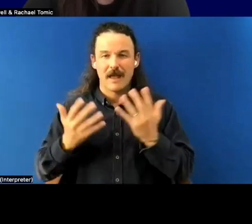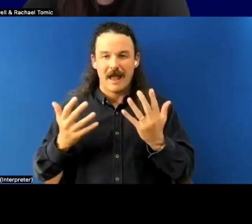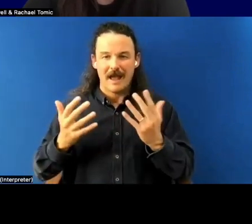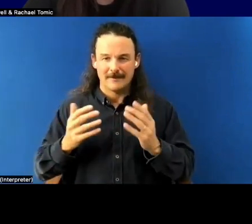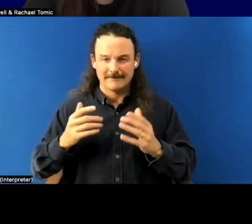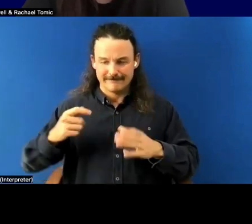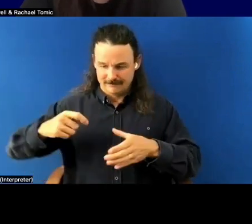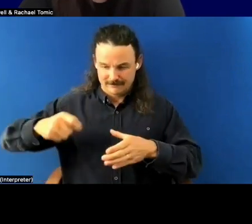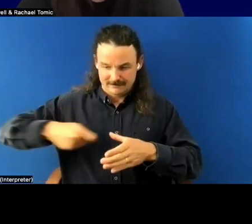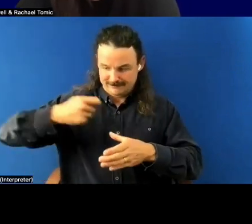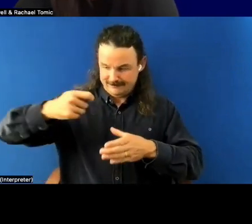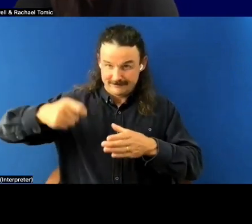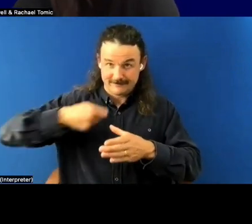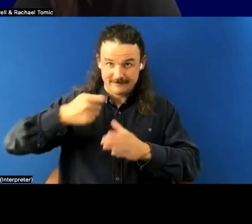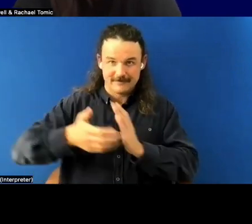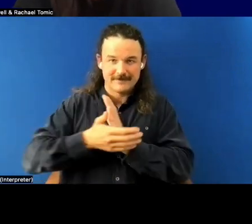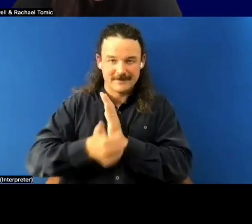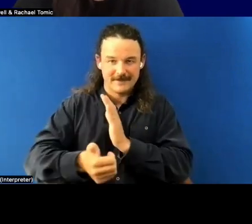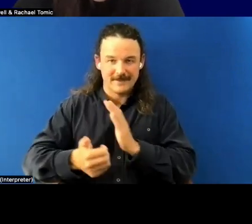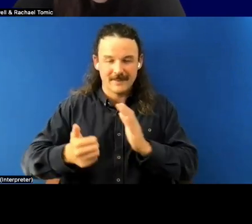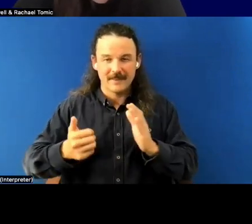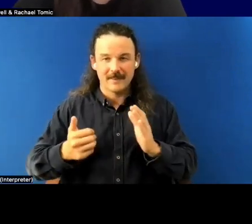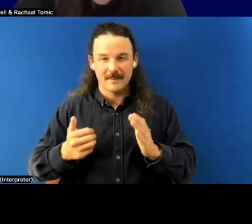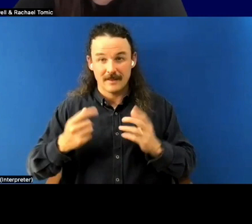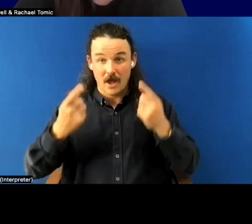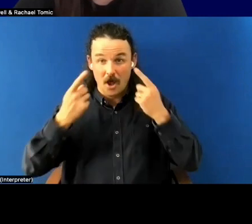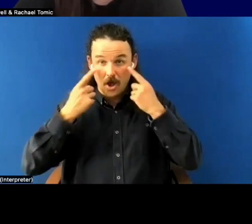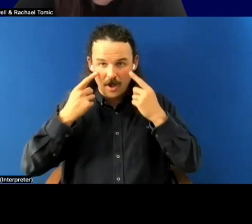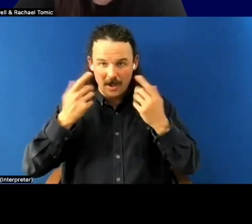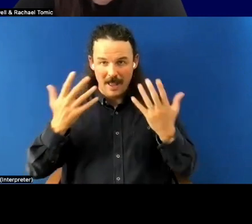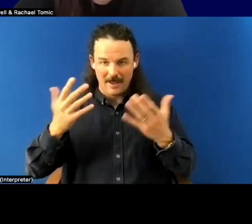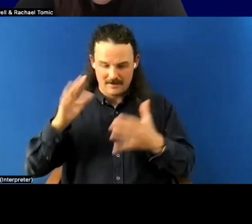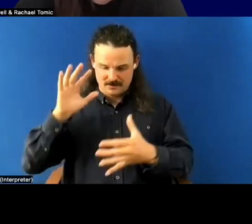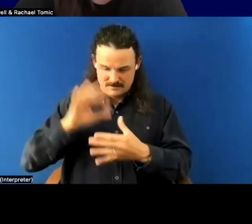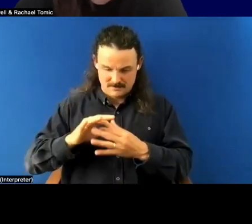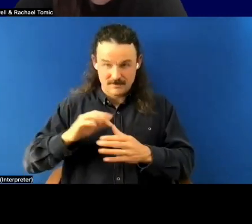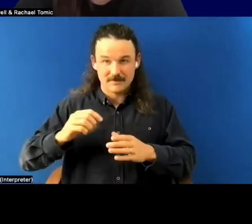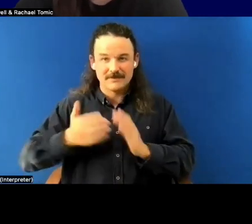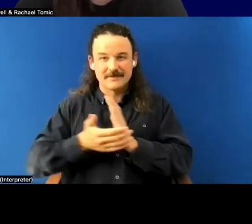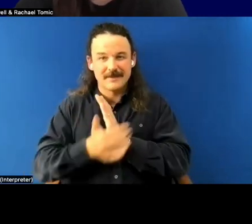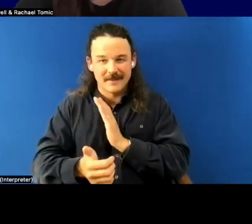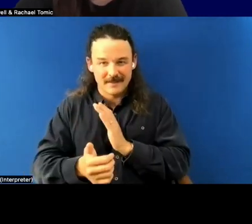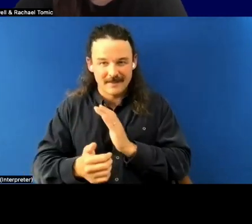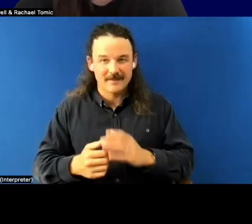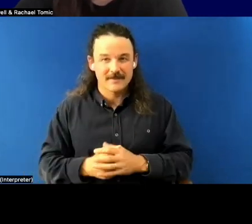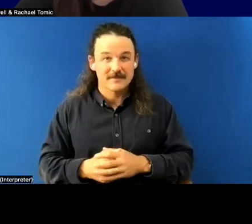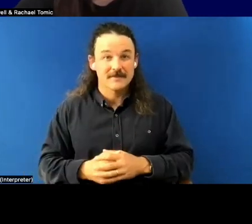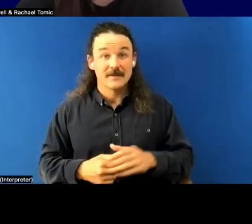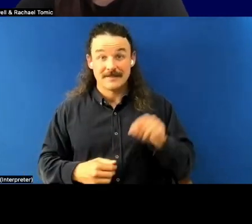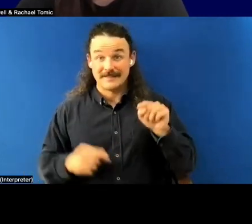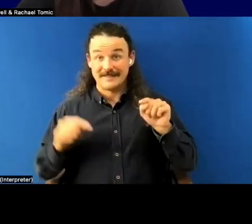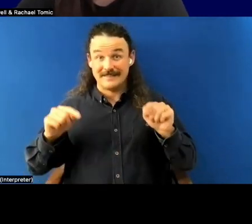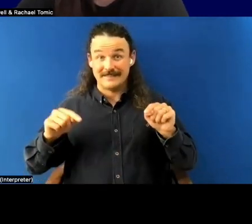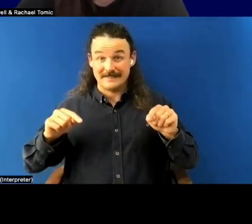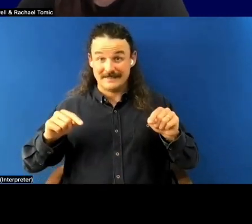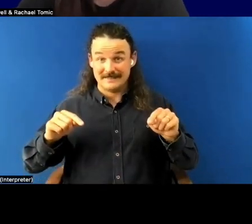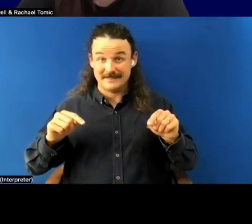this looked like doing lots of play with different textured things in Hannah's hands